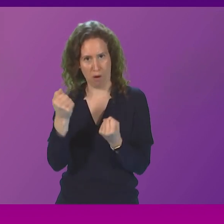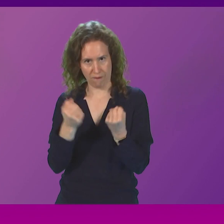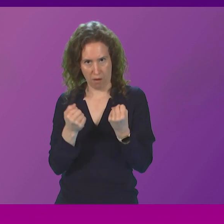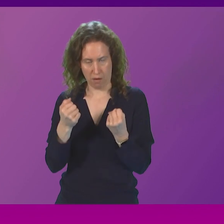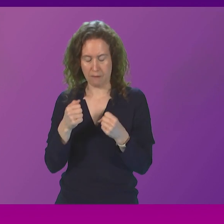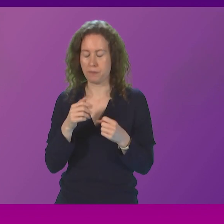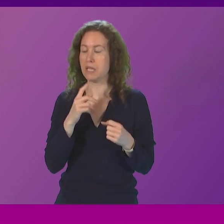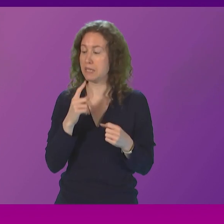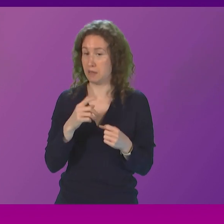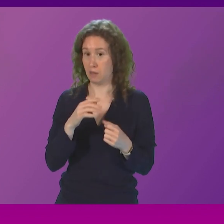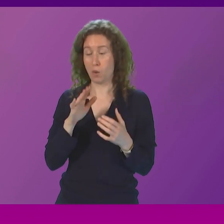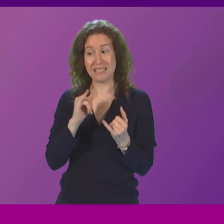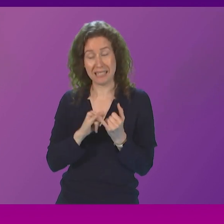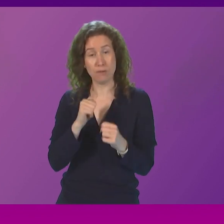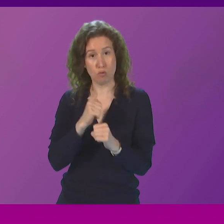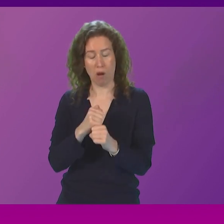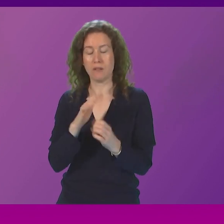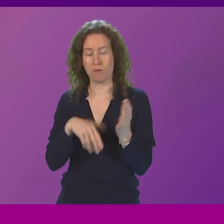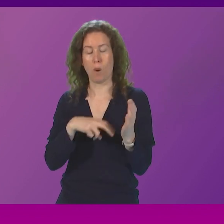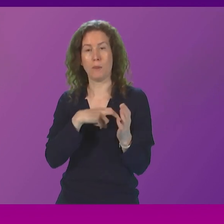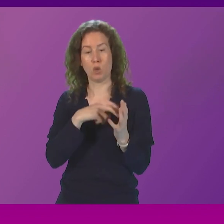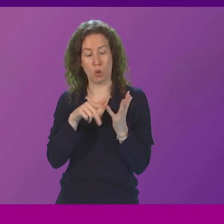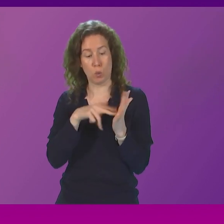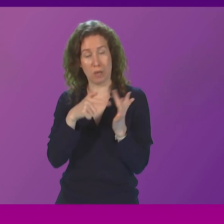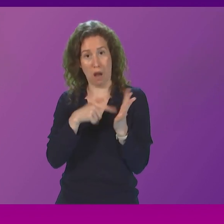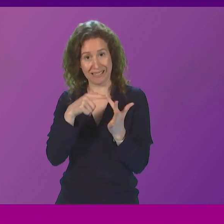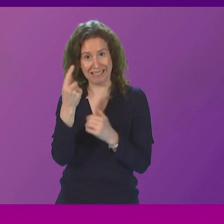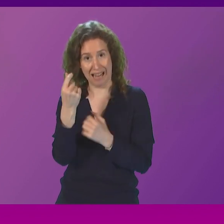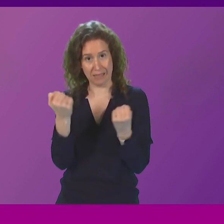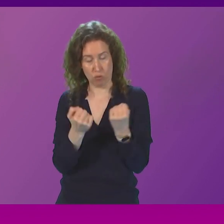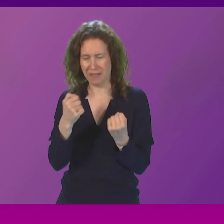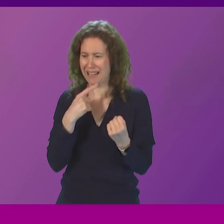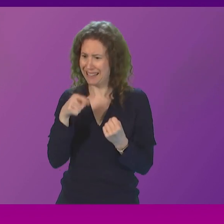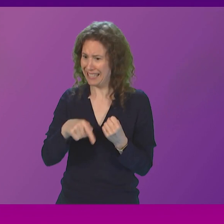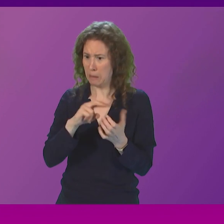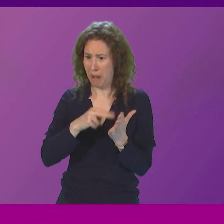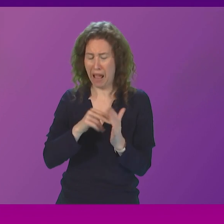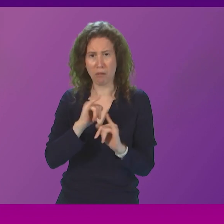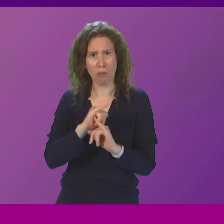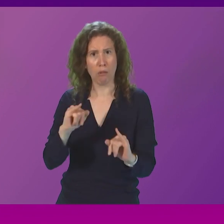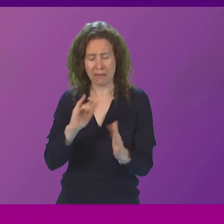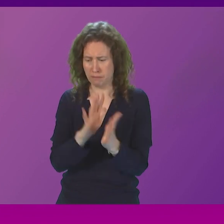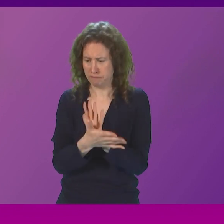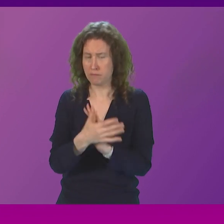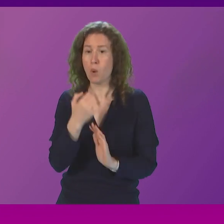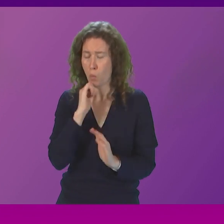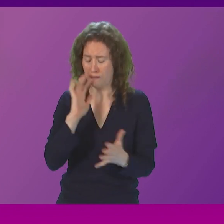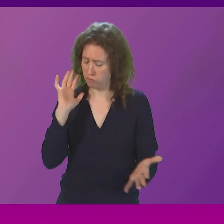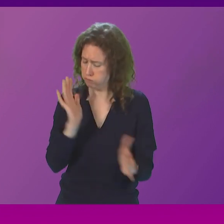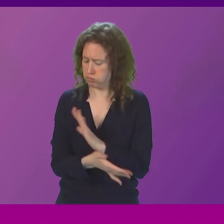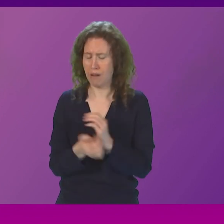“This damaging and punitive plan is going to be devastating for our trade, without a